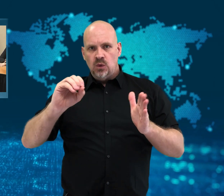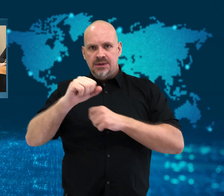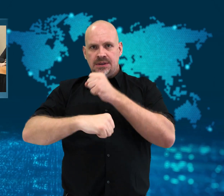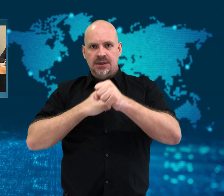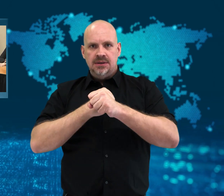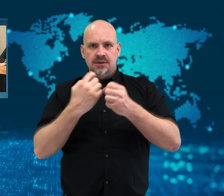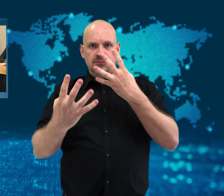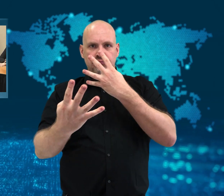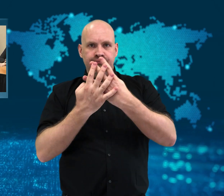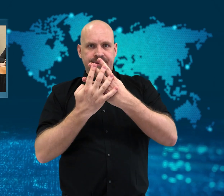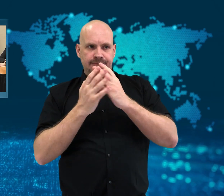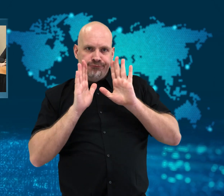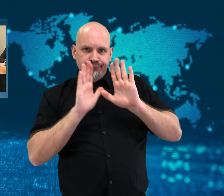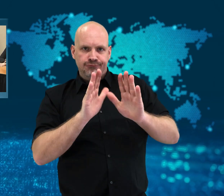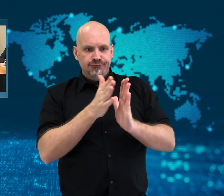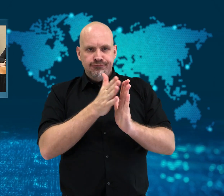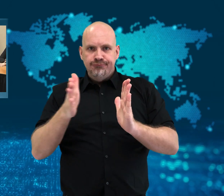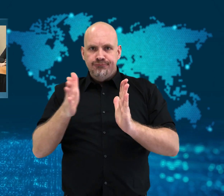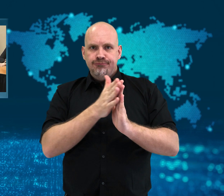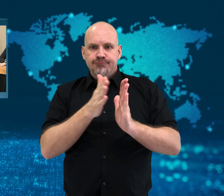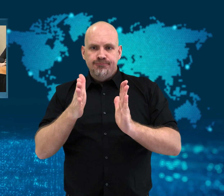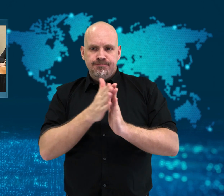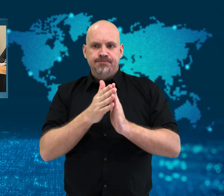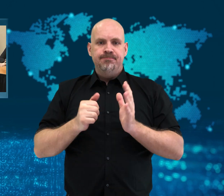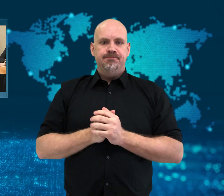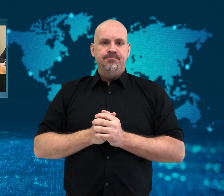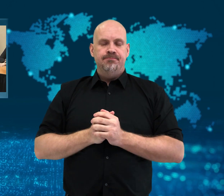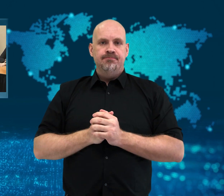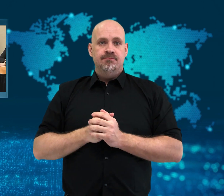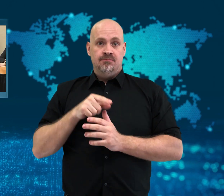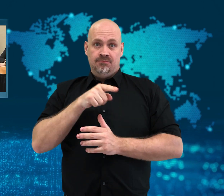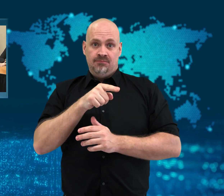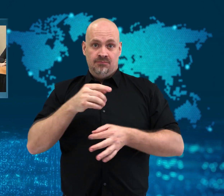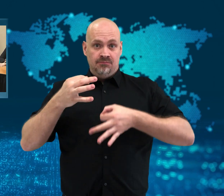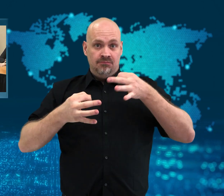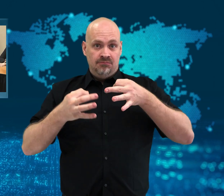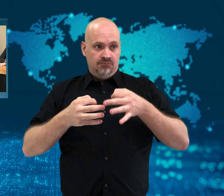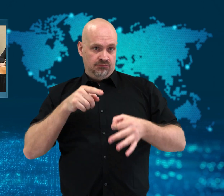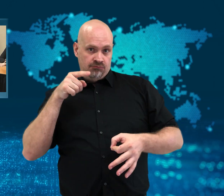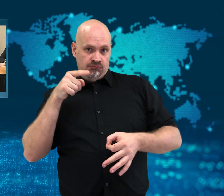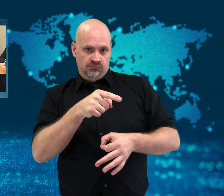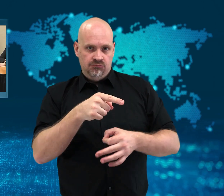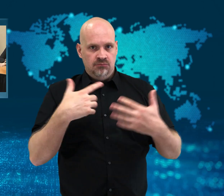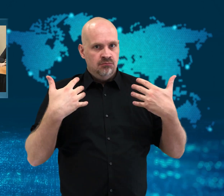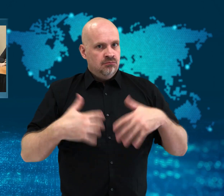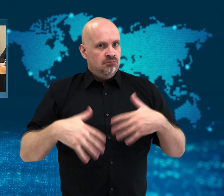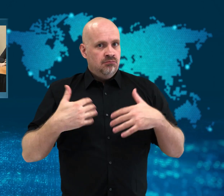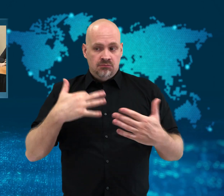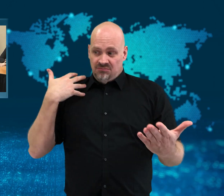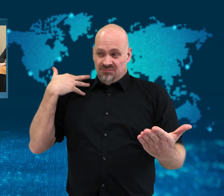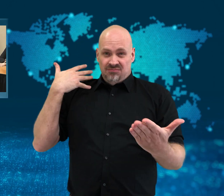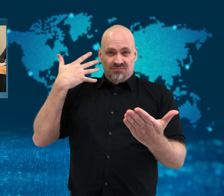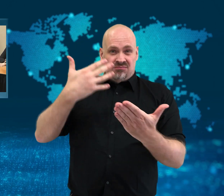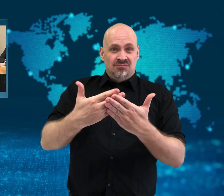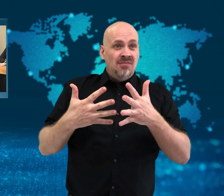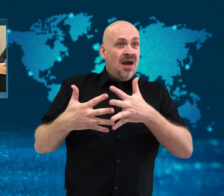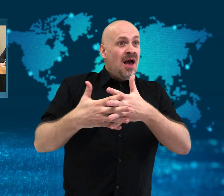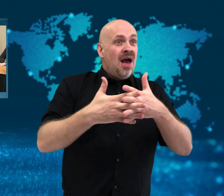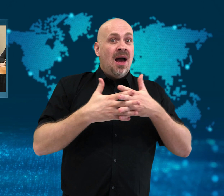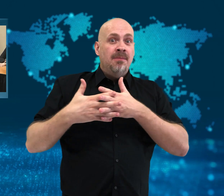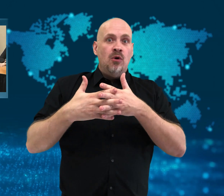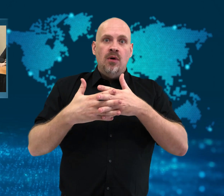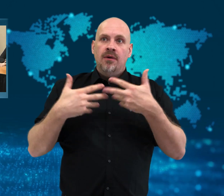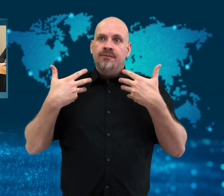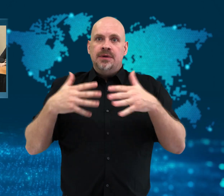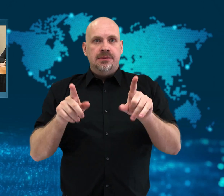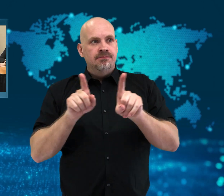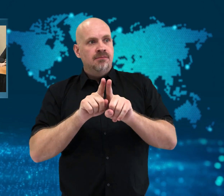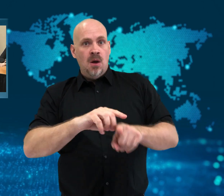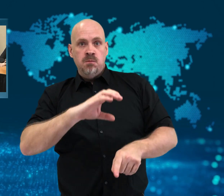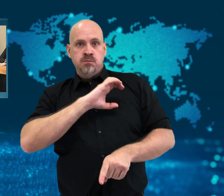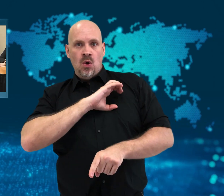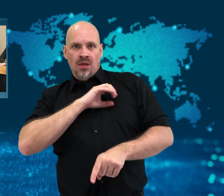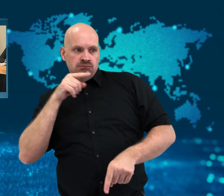Chauvin and three other officers arrested Floyd after he was